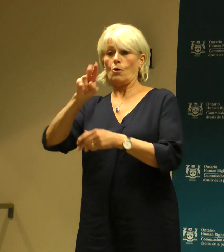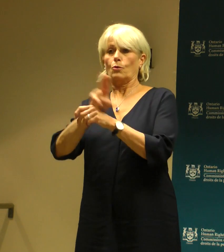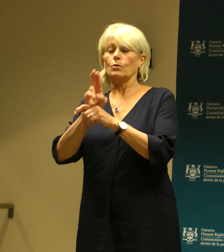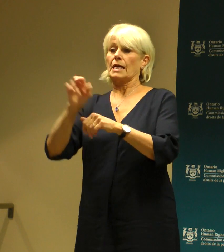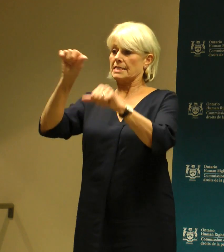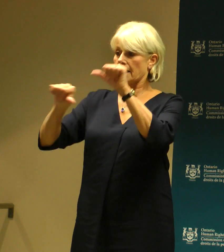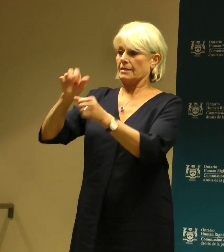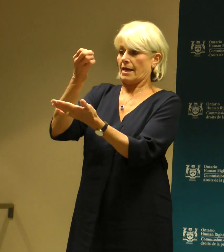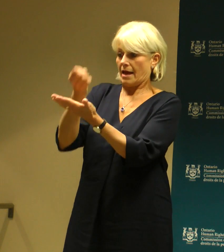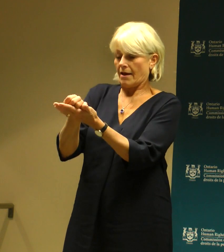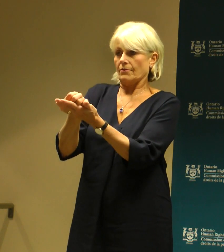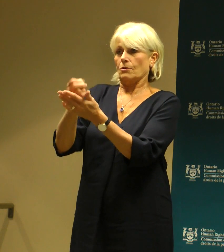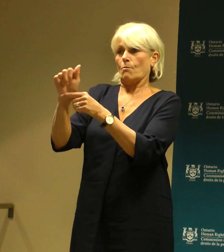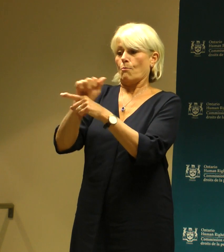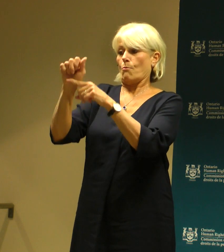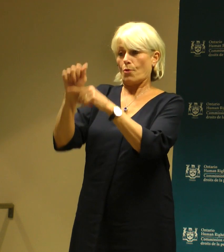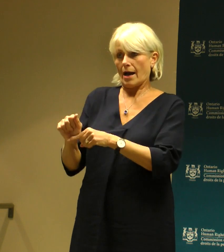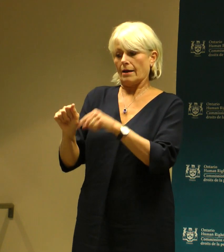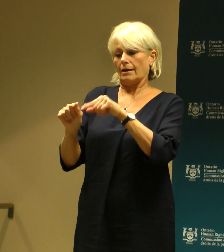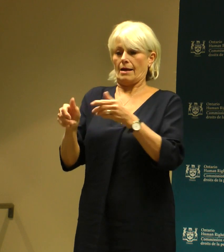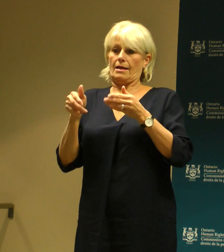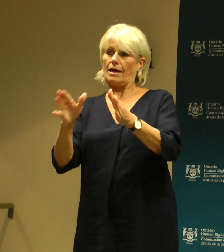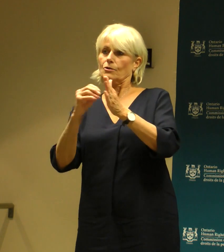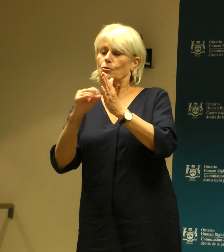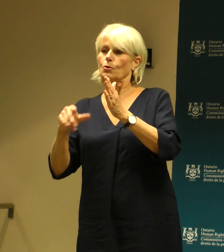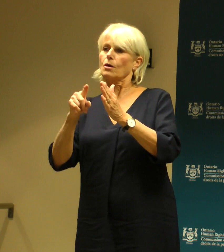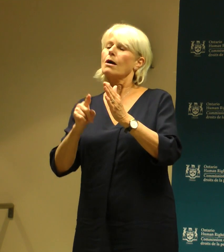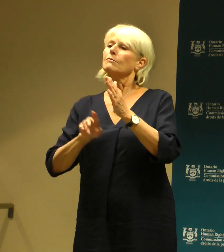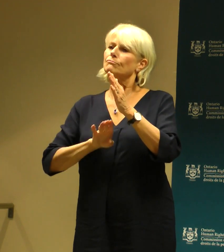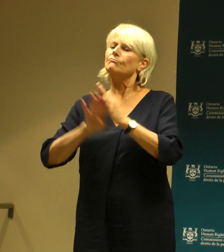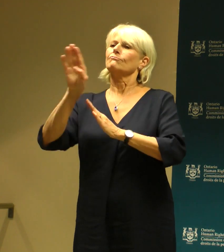evidence-based practices that allow students to obtain the reading skills they